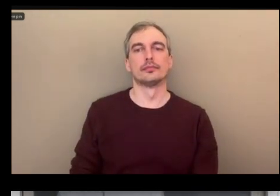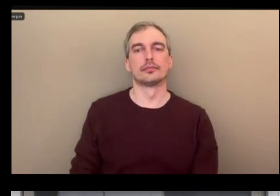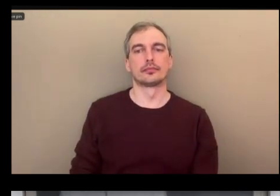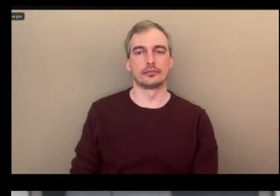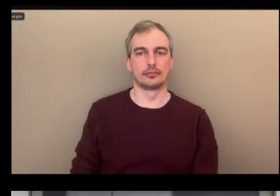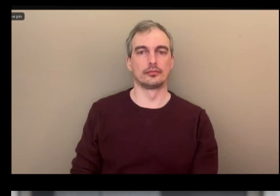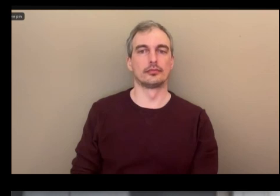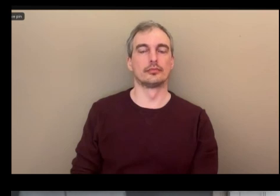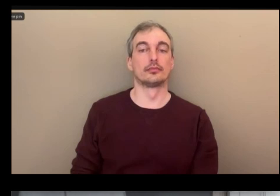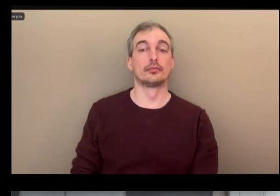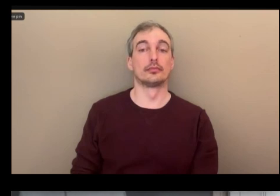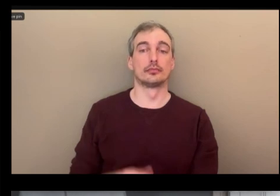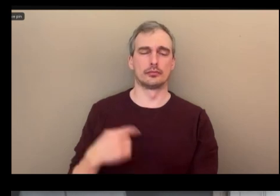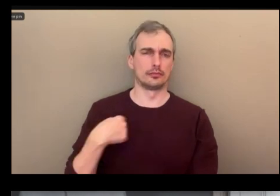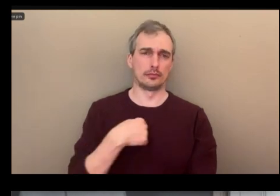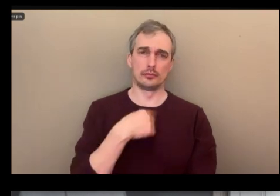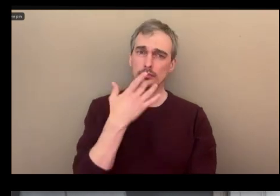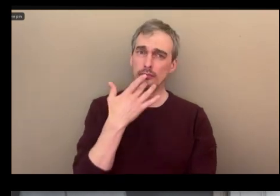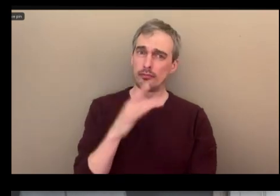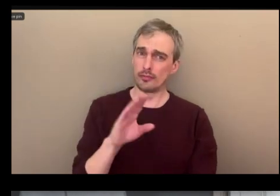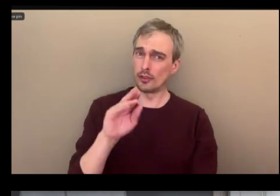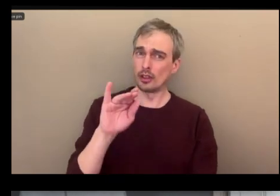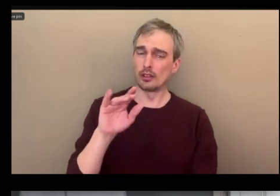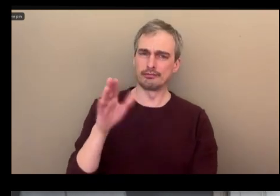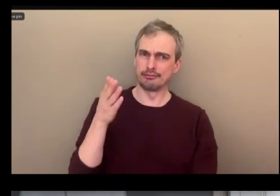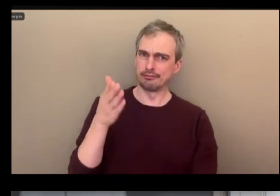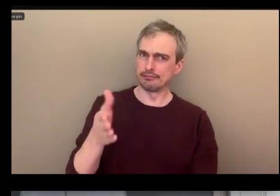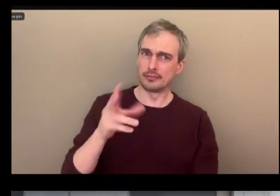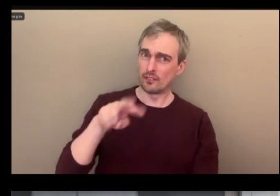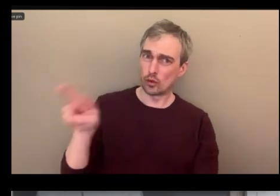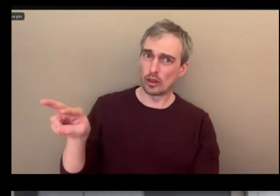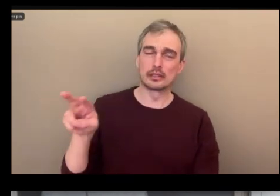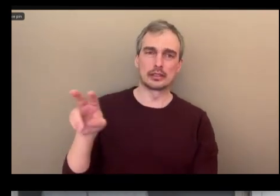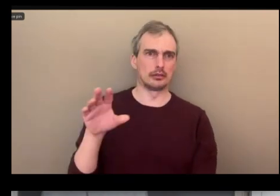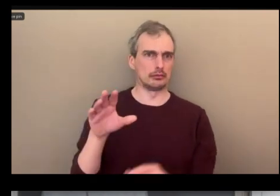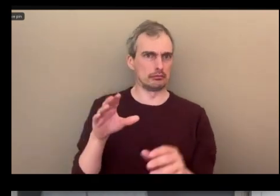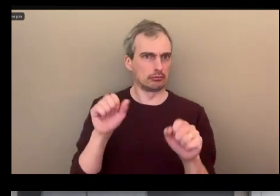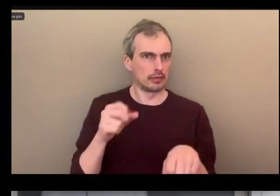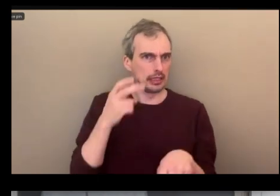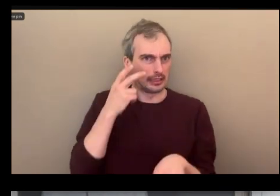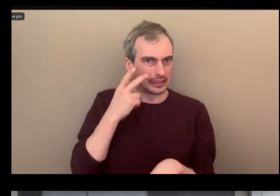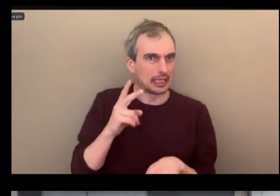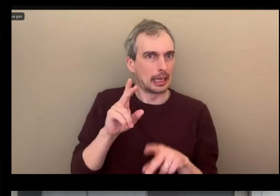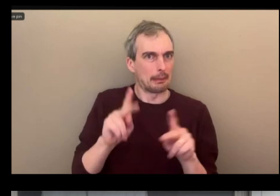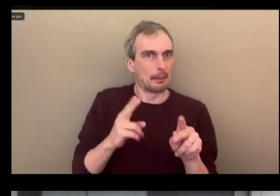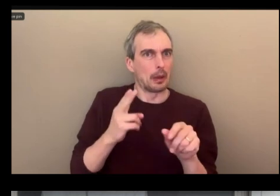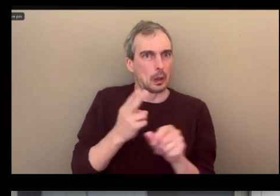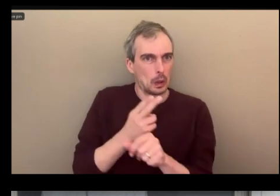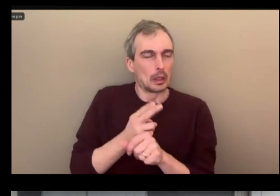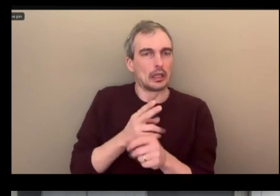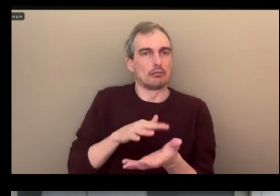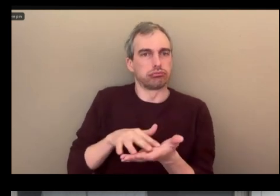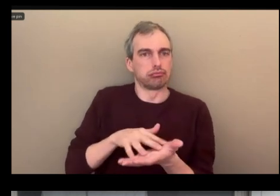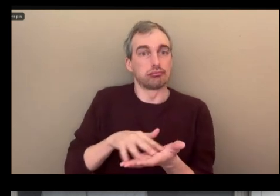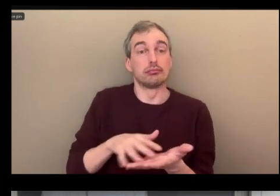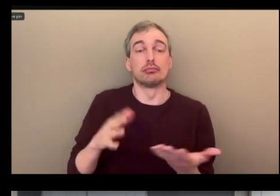50% -- at a minimum, 50% if not more of the team that does accessibility testing has one or more disabilities.